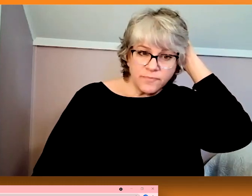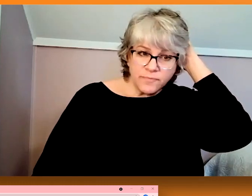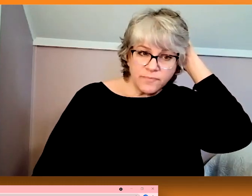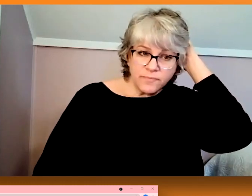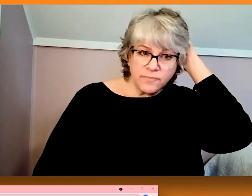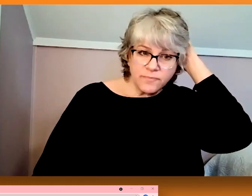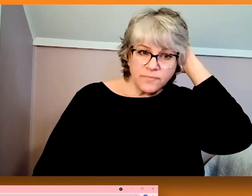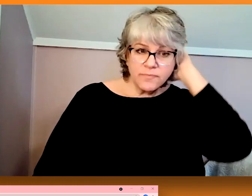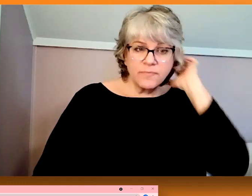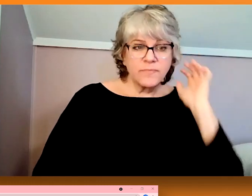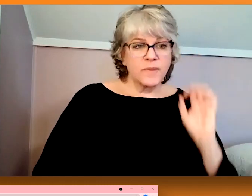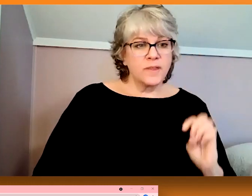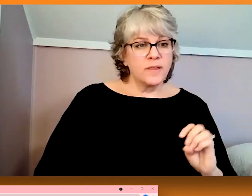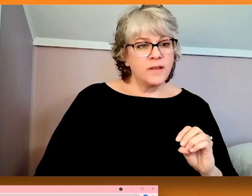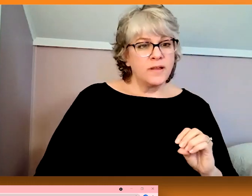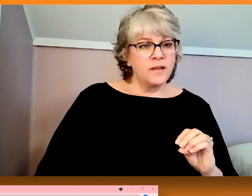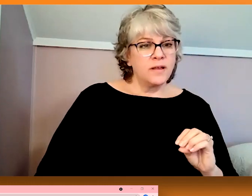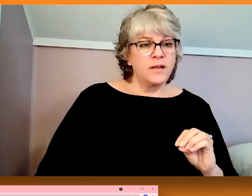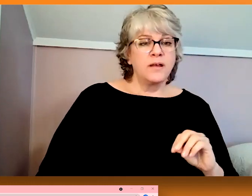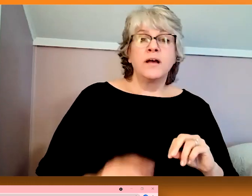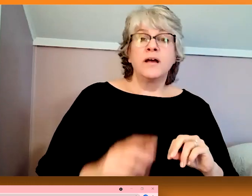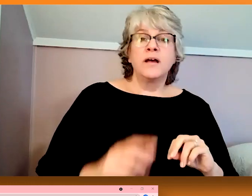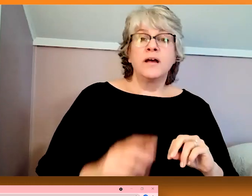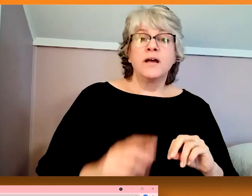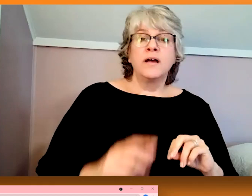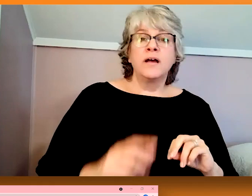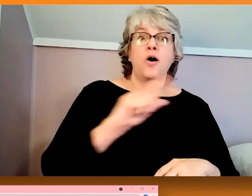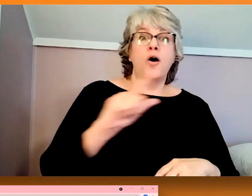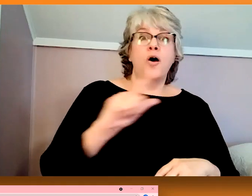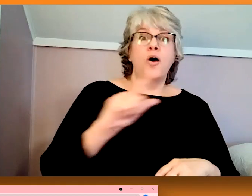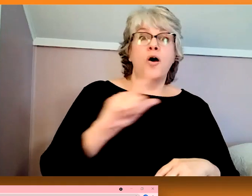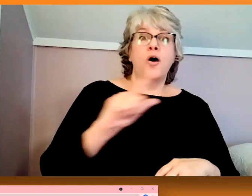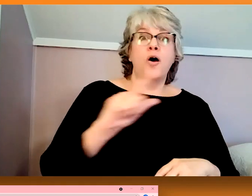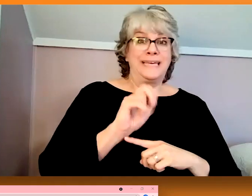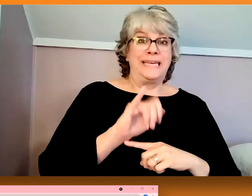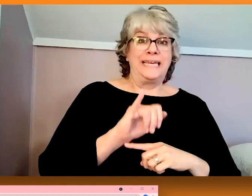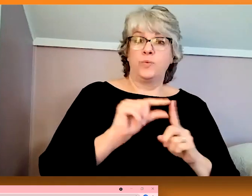the all of the keywords or phrases,